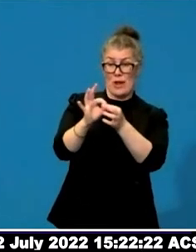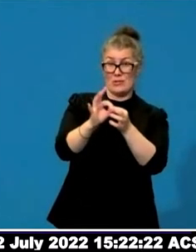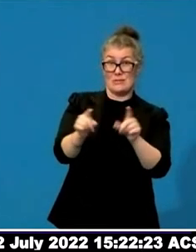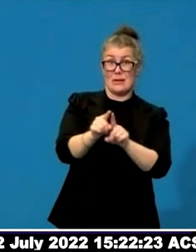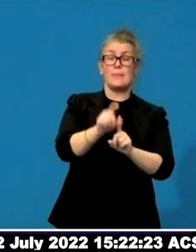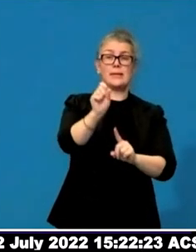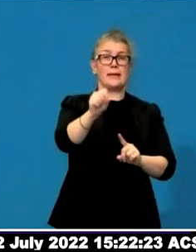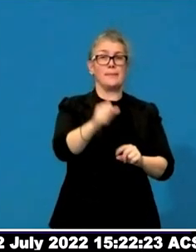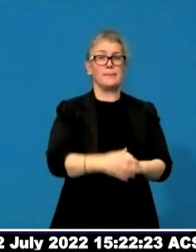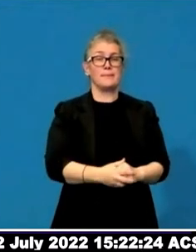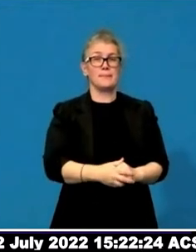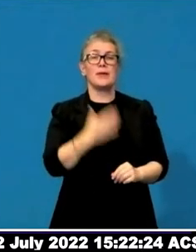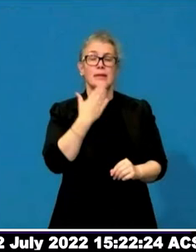I follow. Thank you.